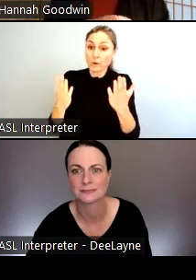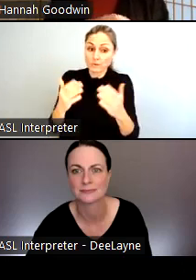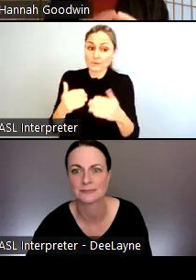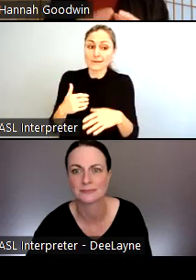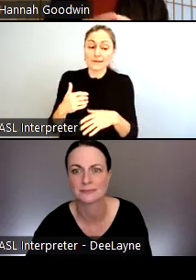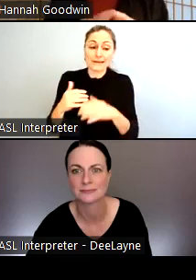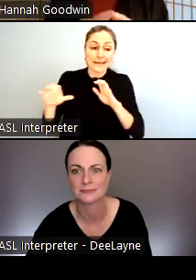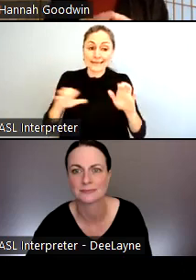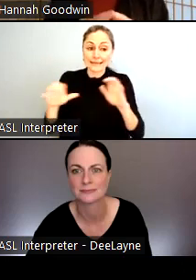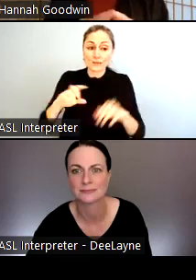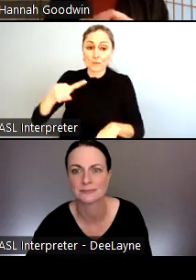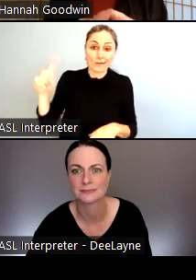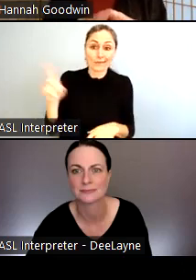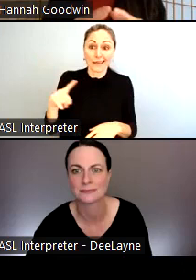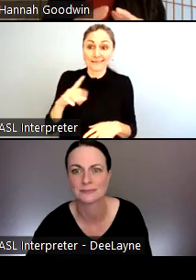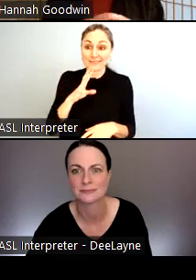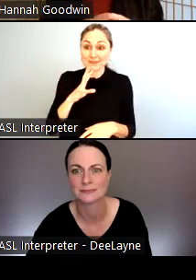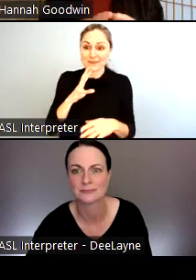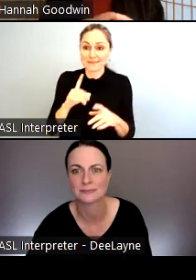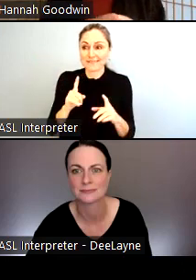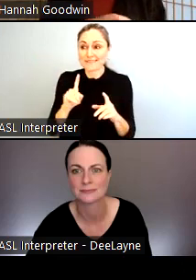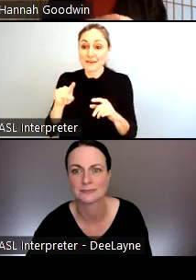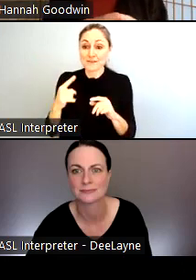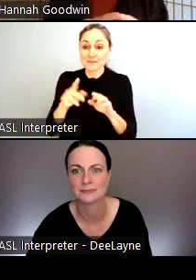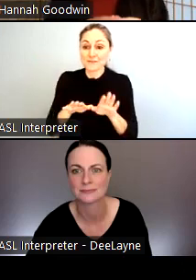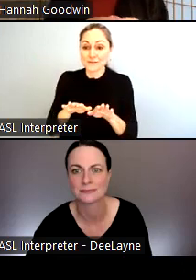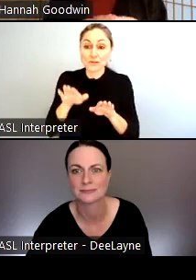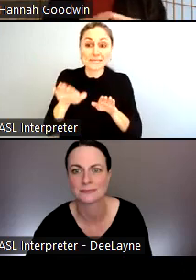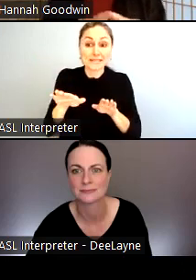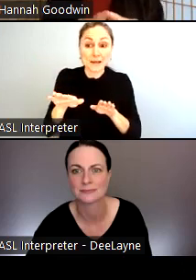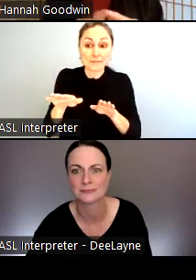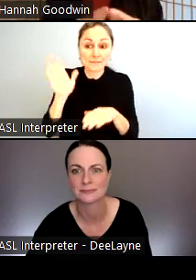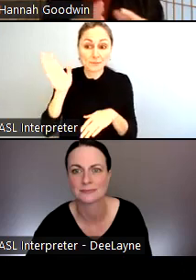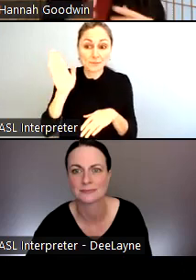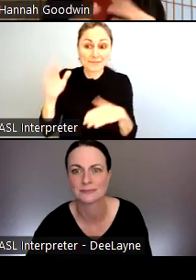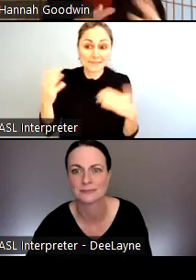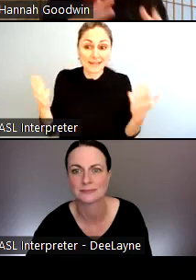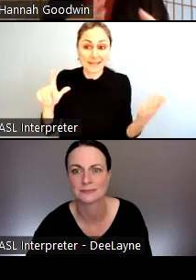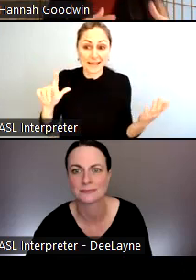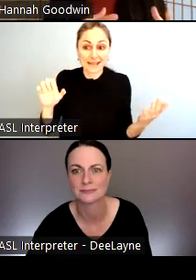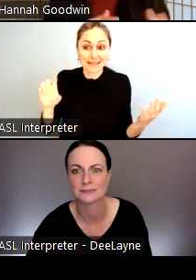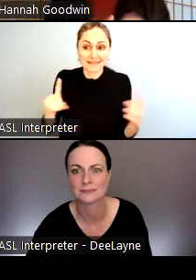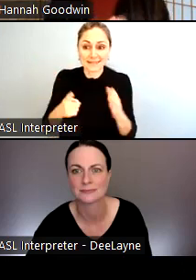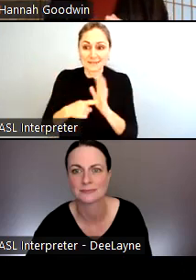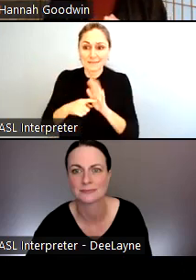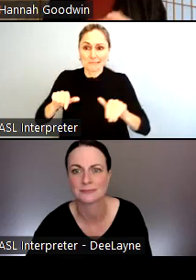as a first step at presenting at LEAD. Sometimes they're not sure if there's enough there